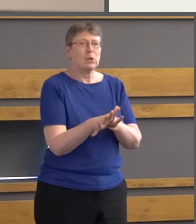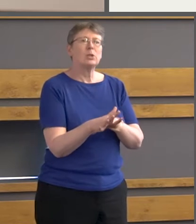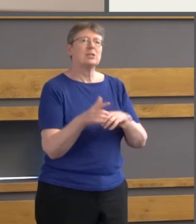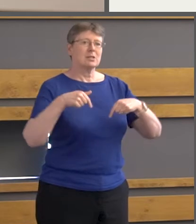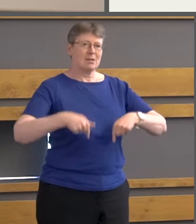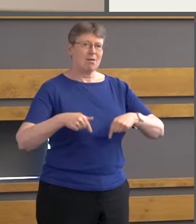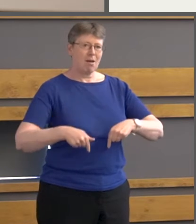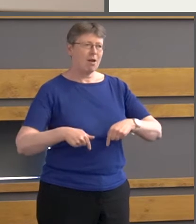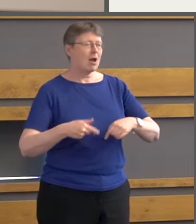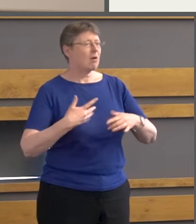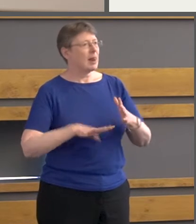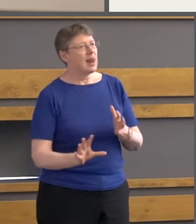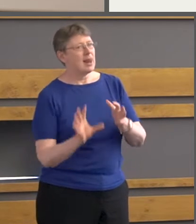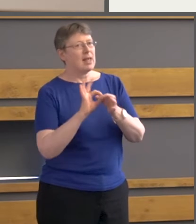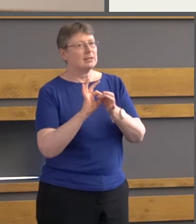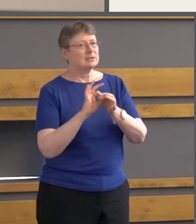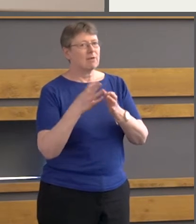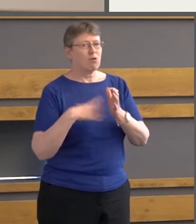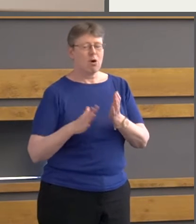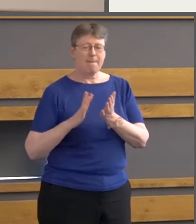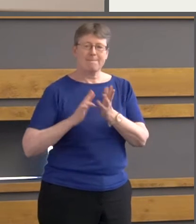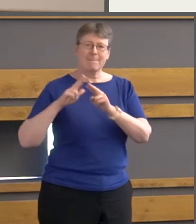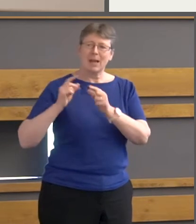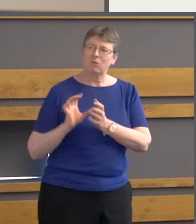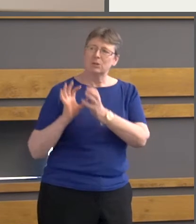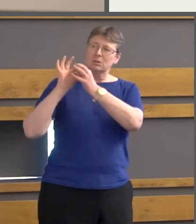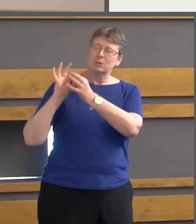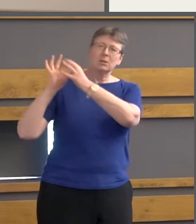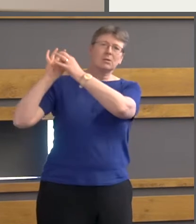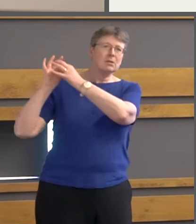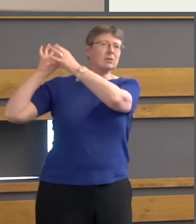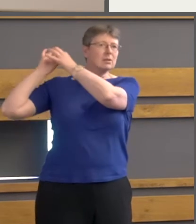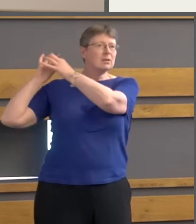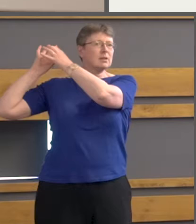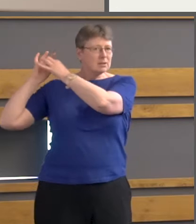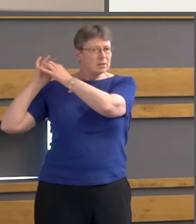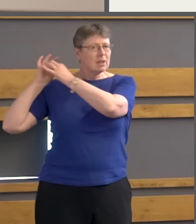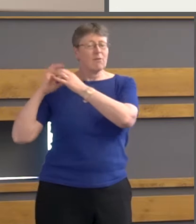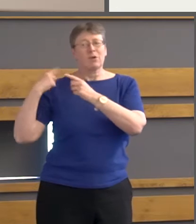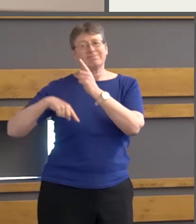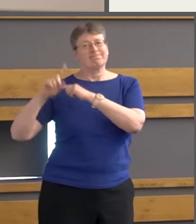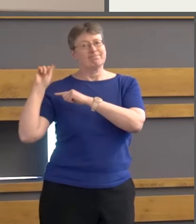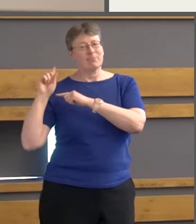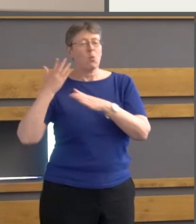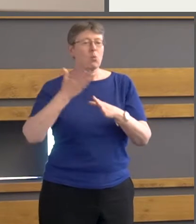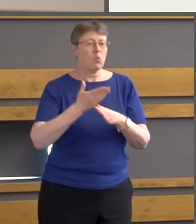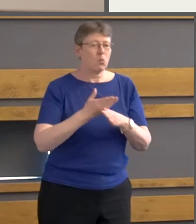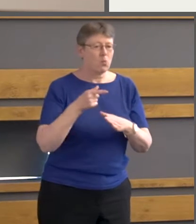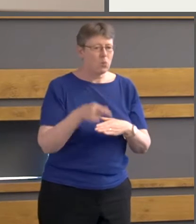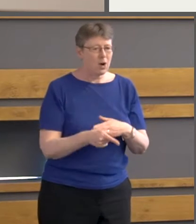through their parents, grandparents, aunts, and uncles who worked in factories and mills to manufacture sacks, carpet backing,